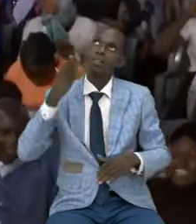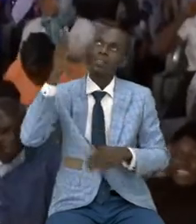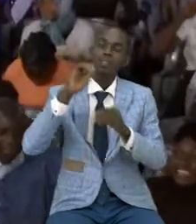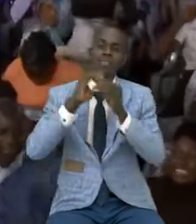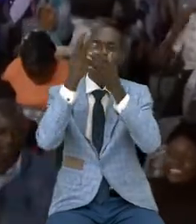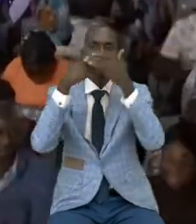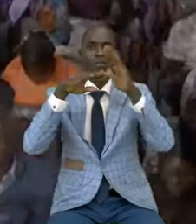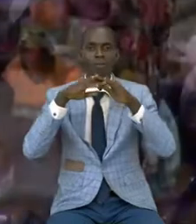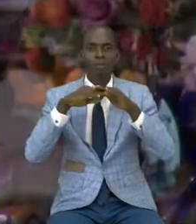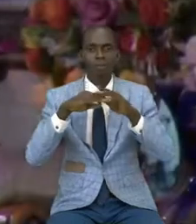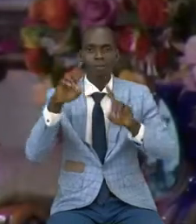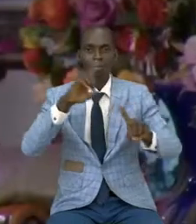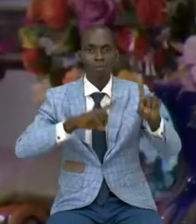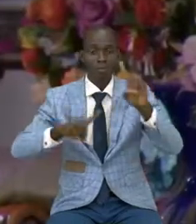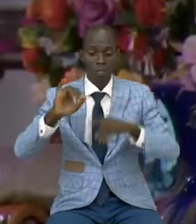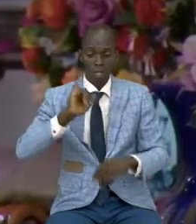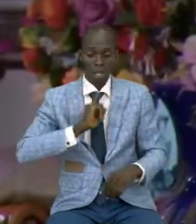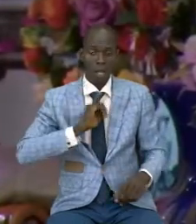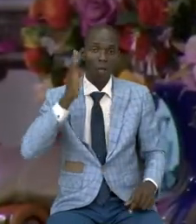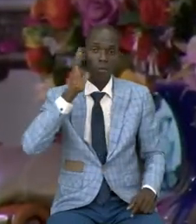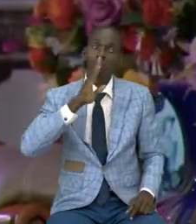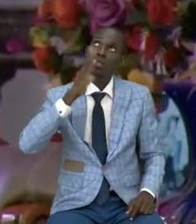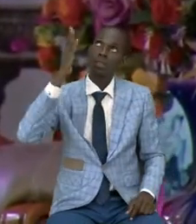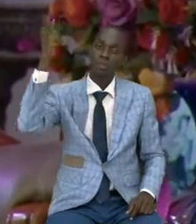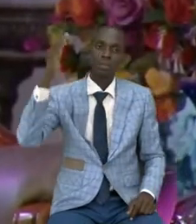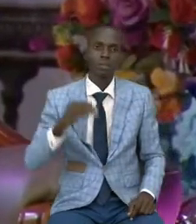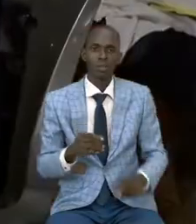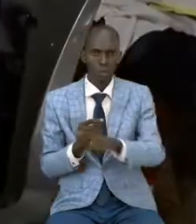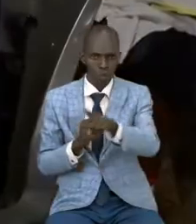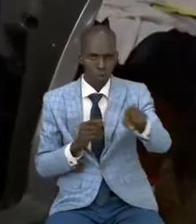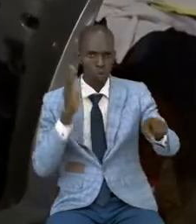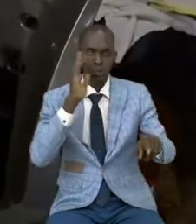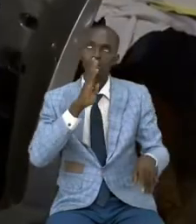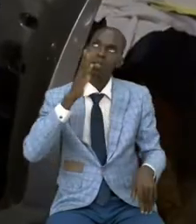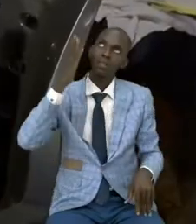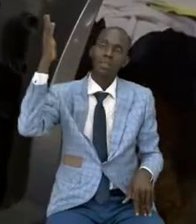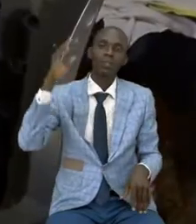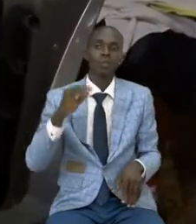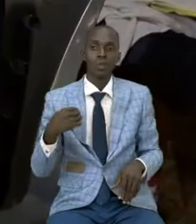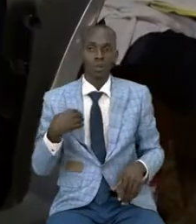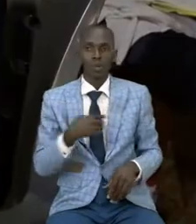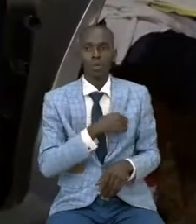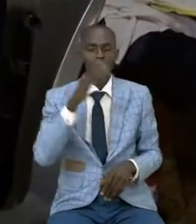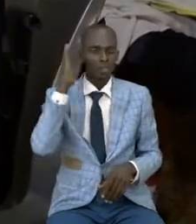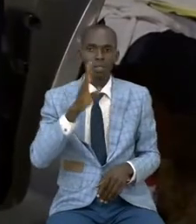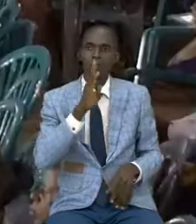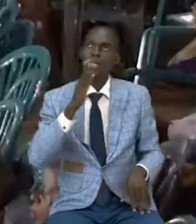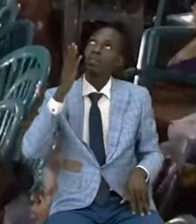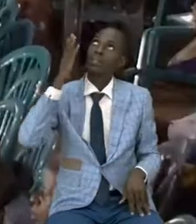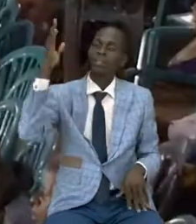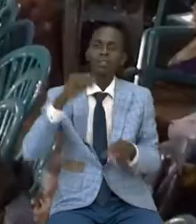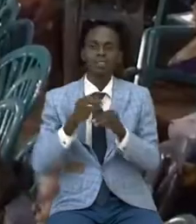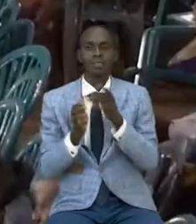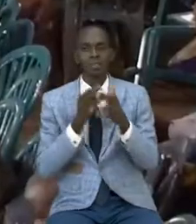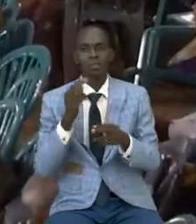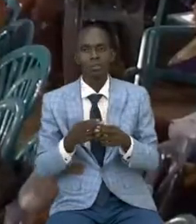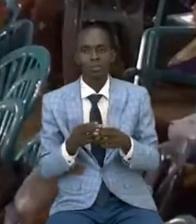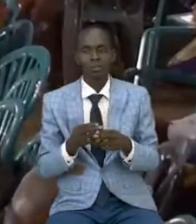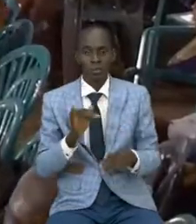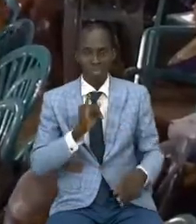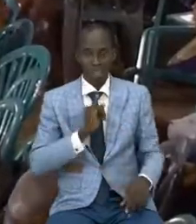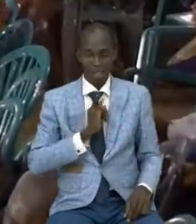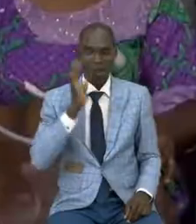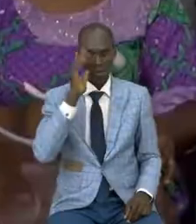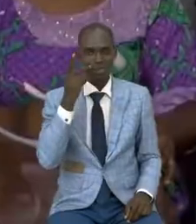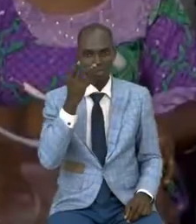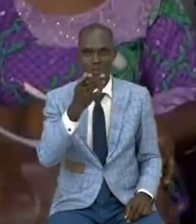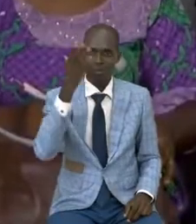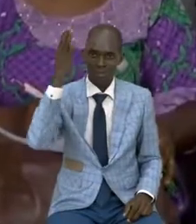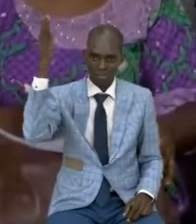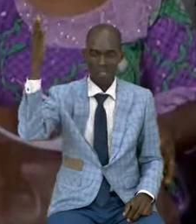i will be there you will be there we shall be there i'll see you there tonight